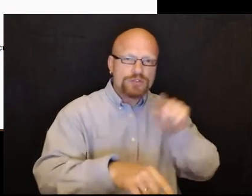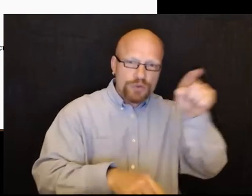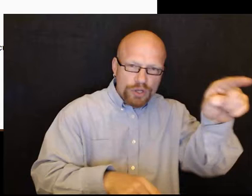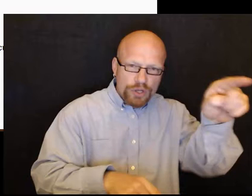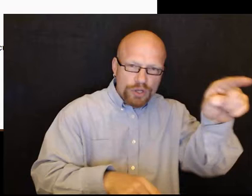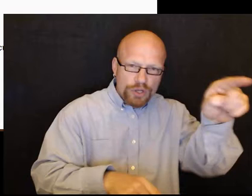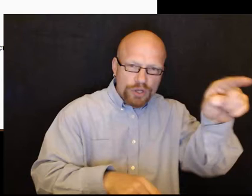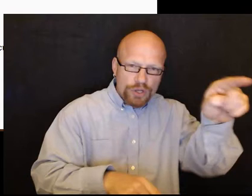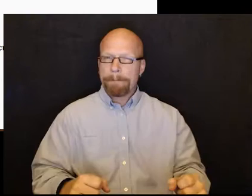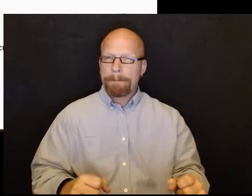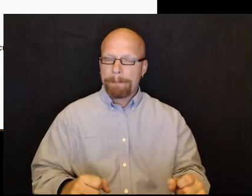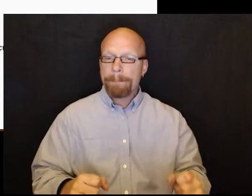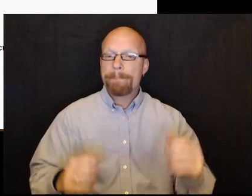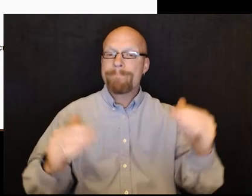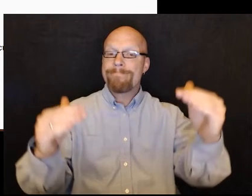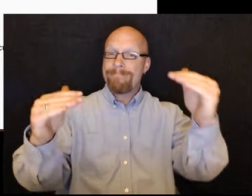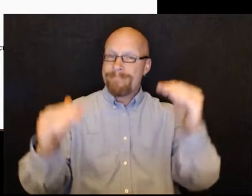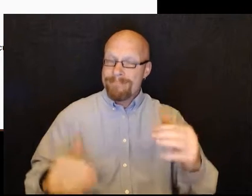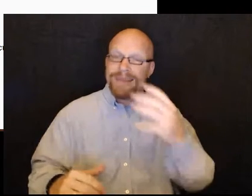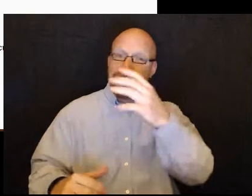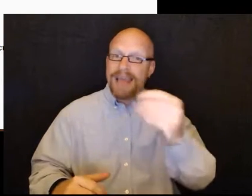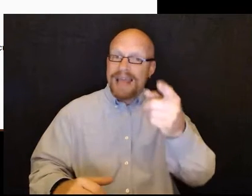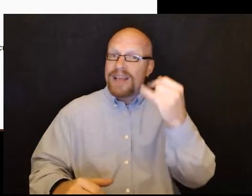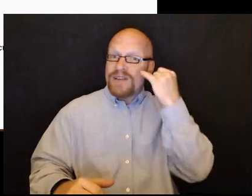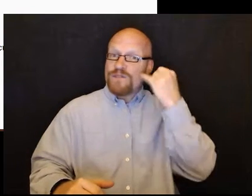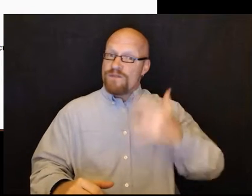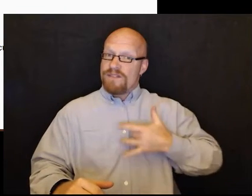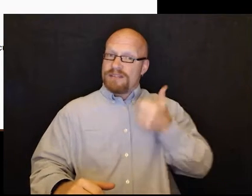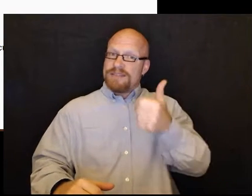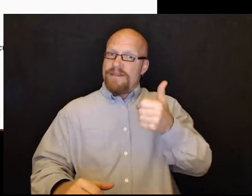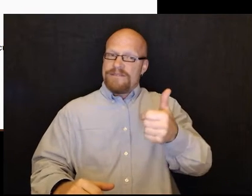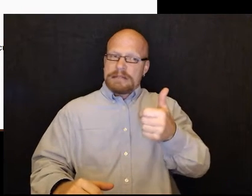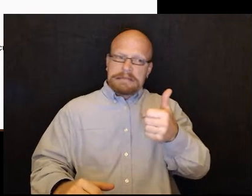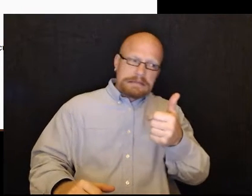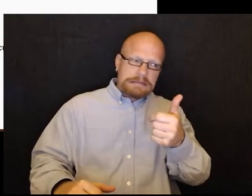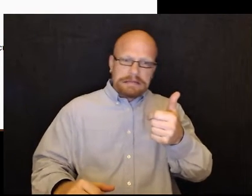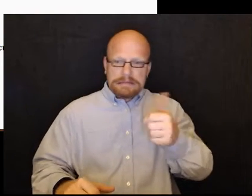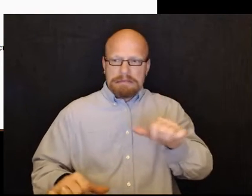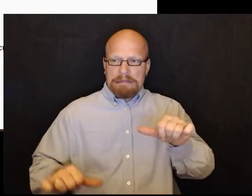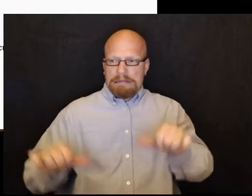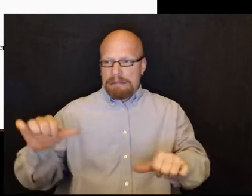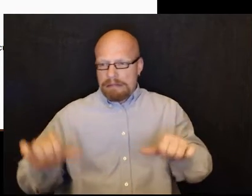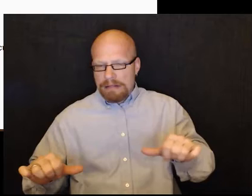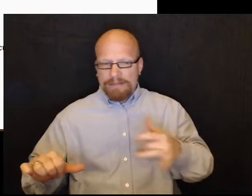physically... paper and pencil figure it out and then answer it online if you